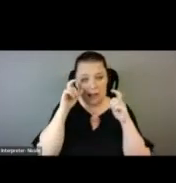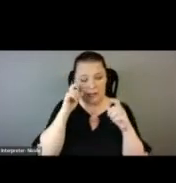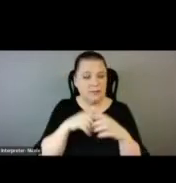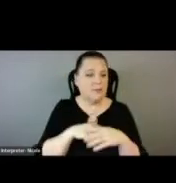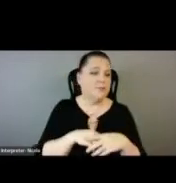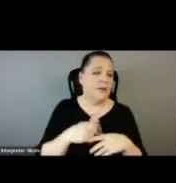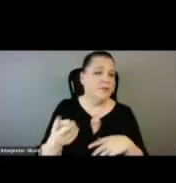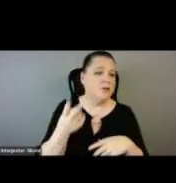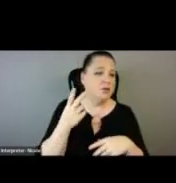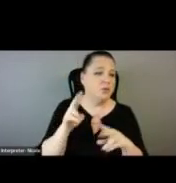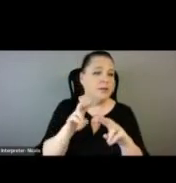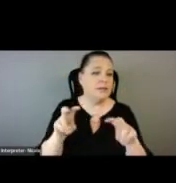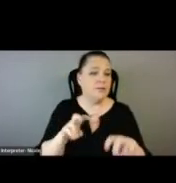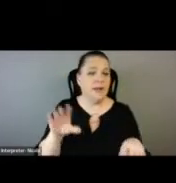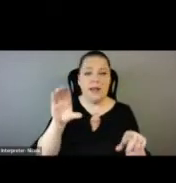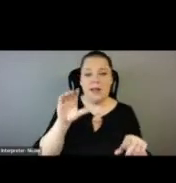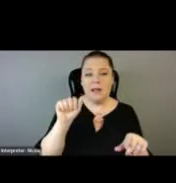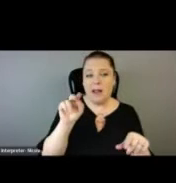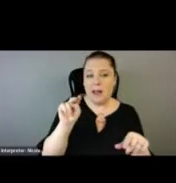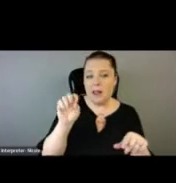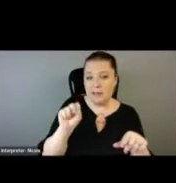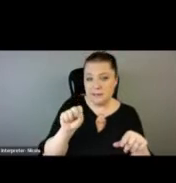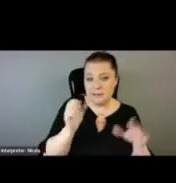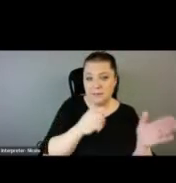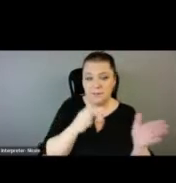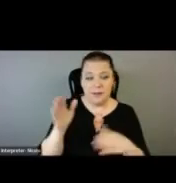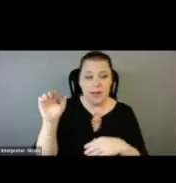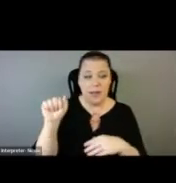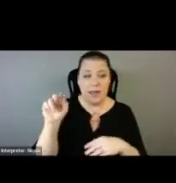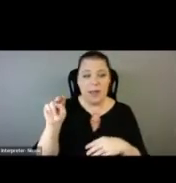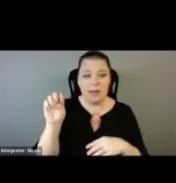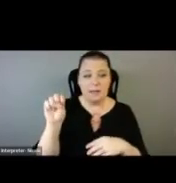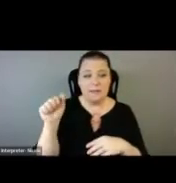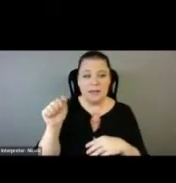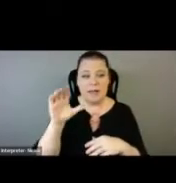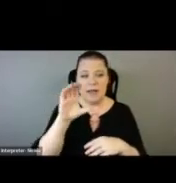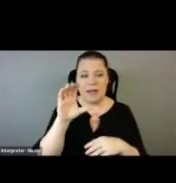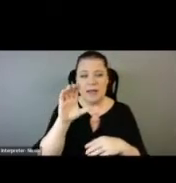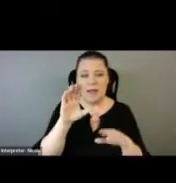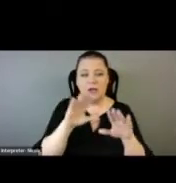CANS and the ANSA. That the CANS stands for Child and Adolescent